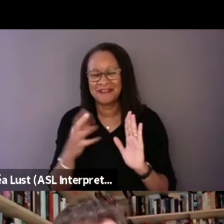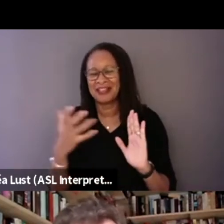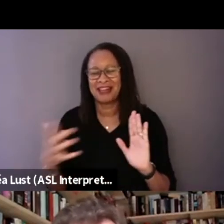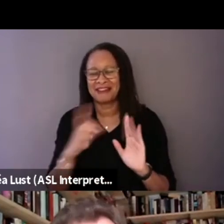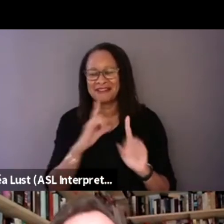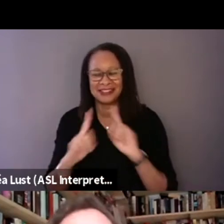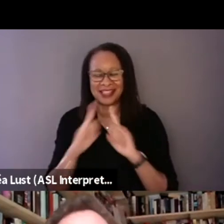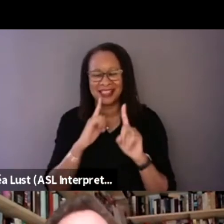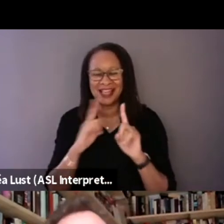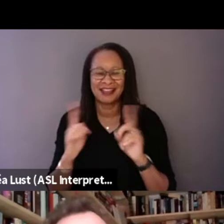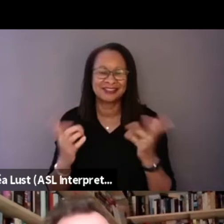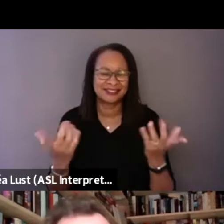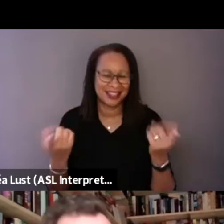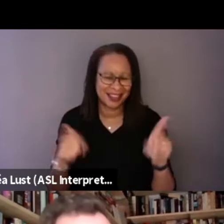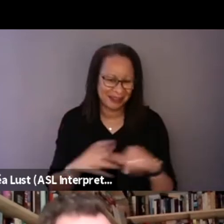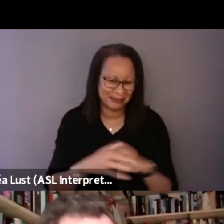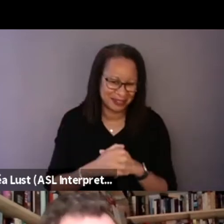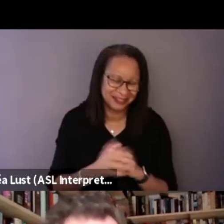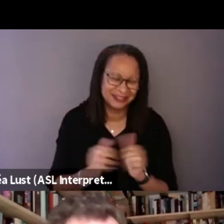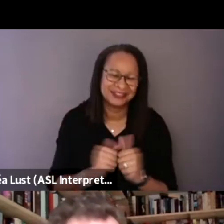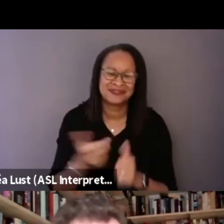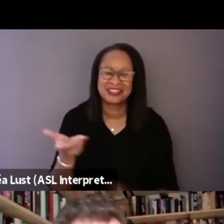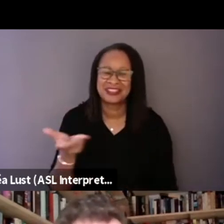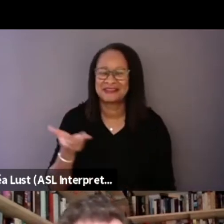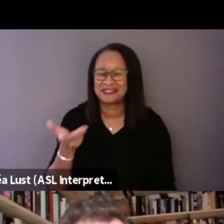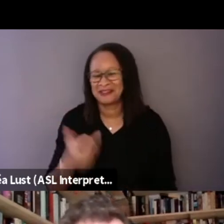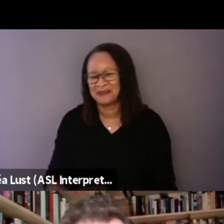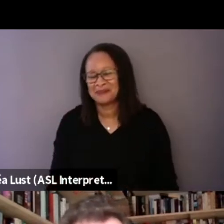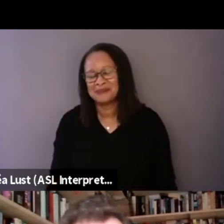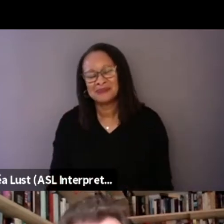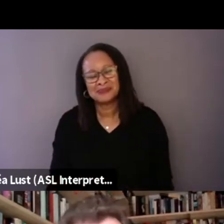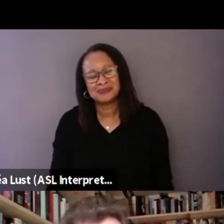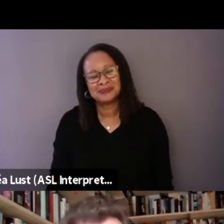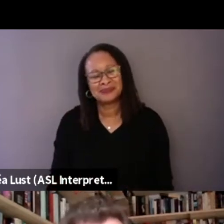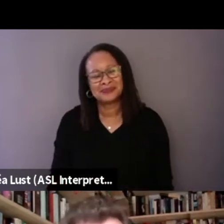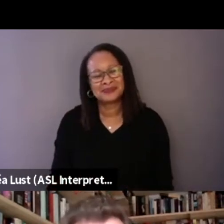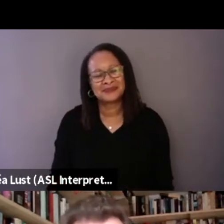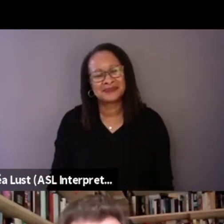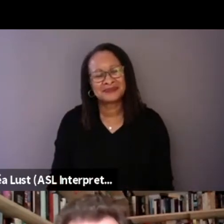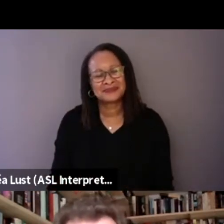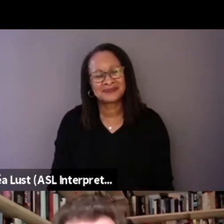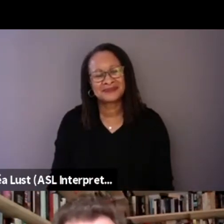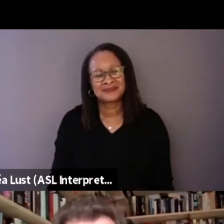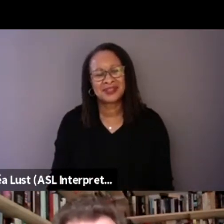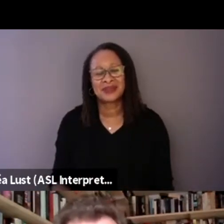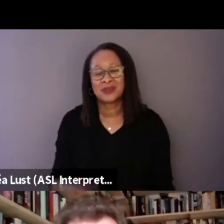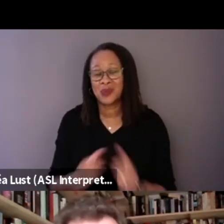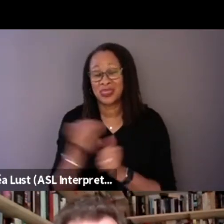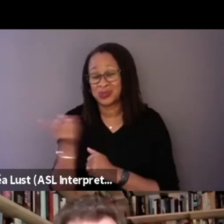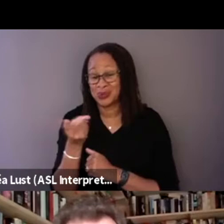that went along that. Being around the two of them was awesome.